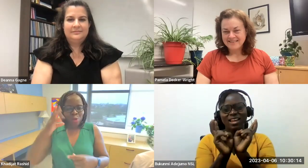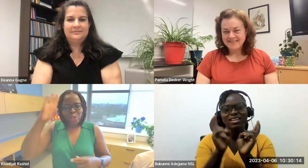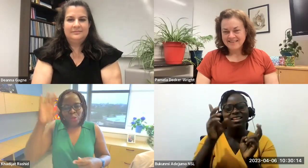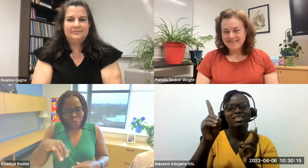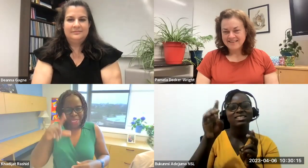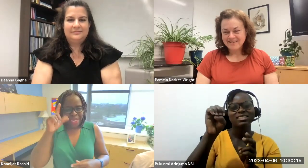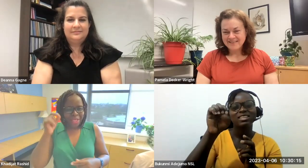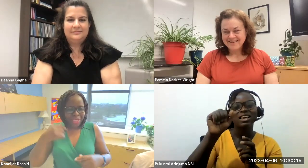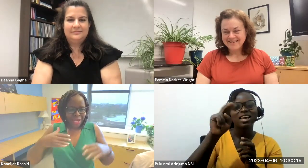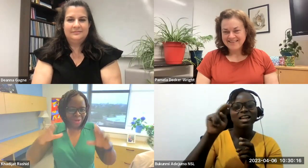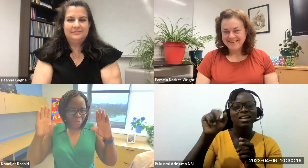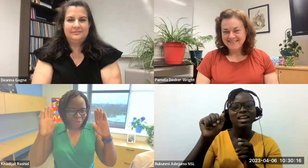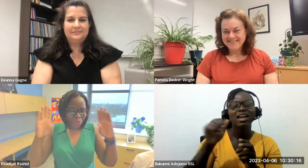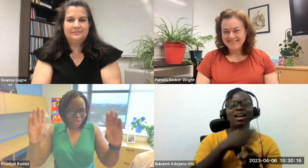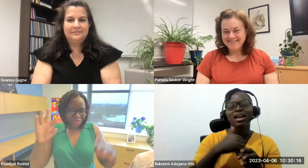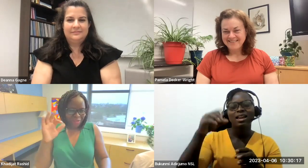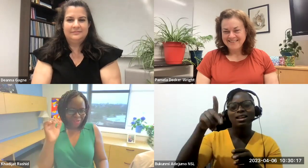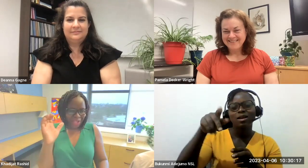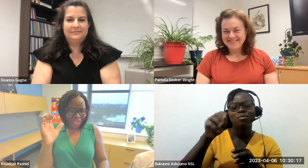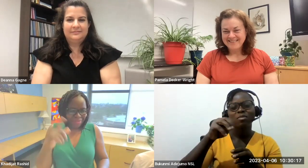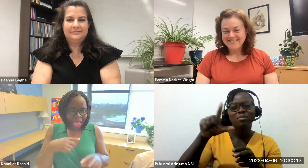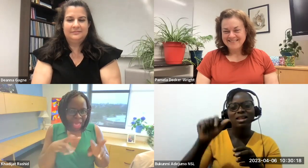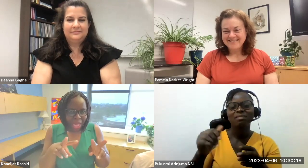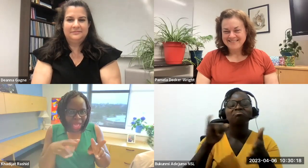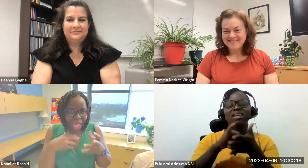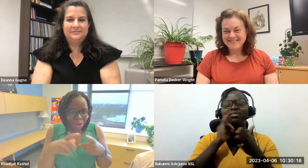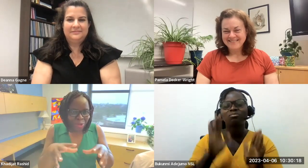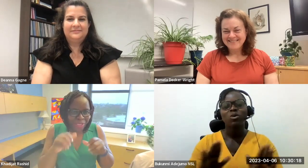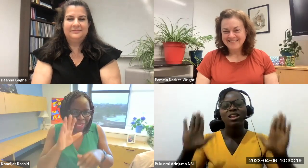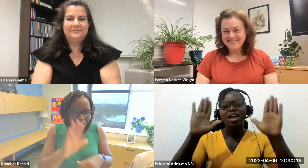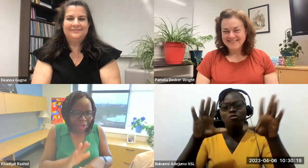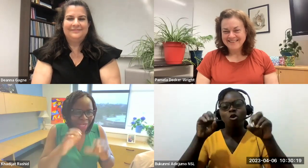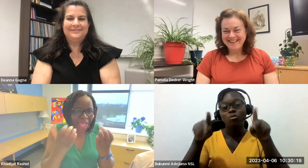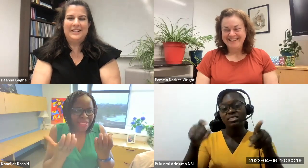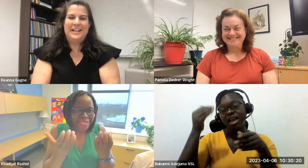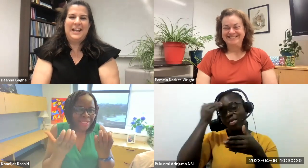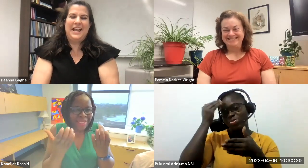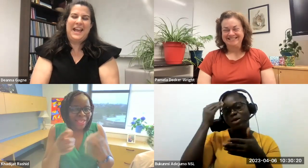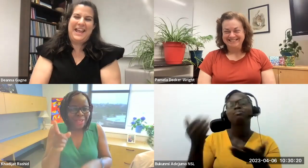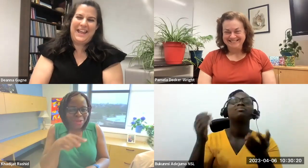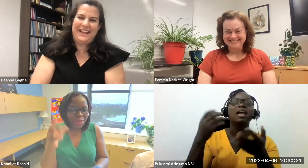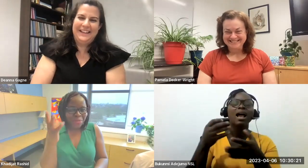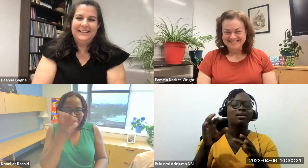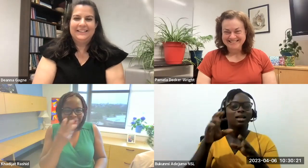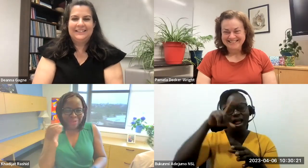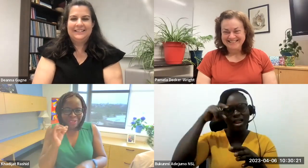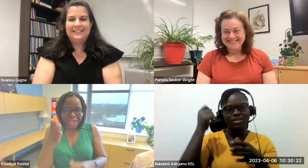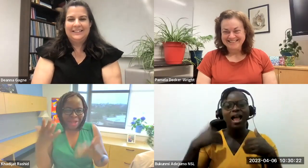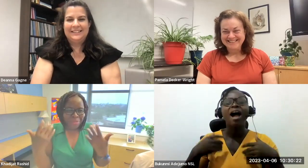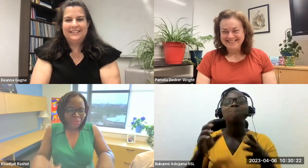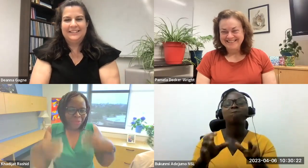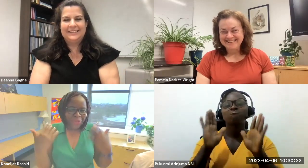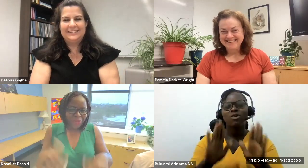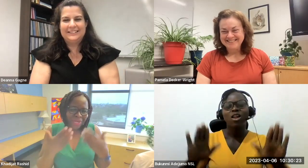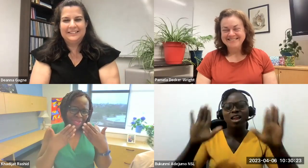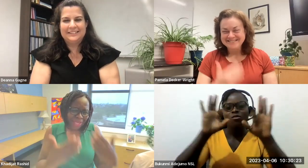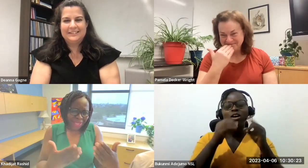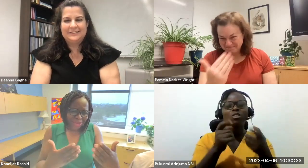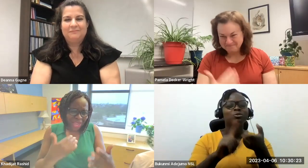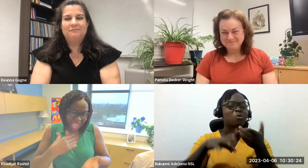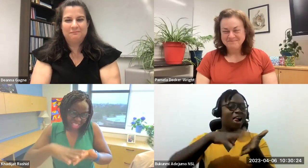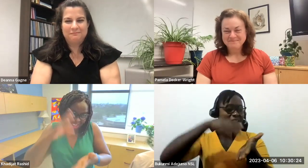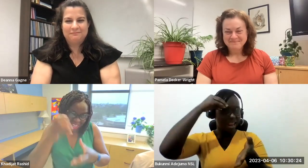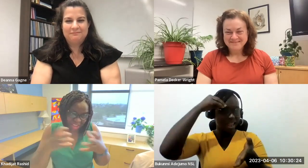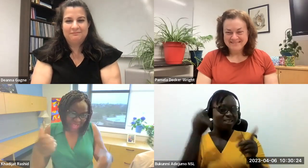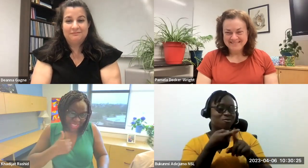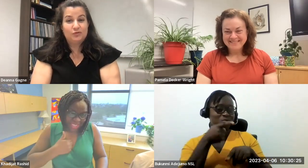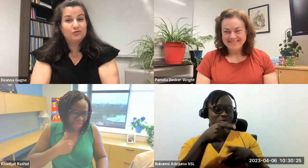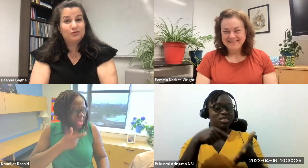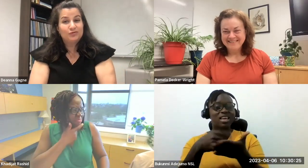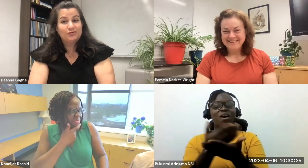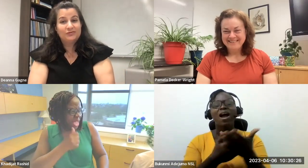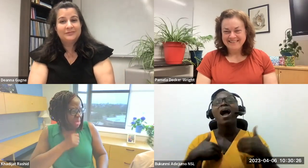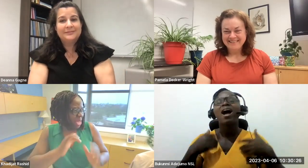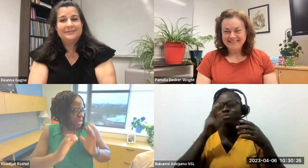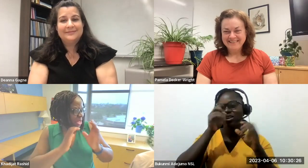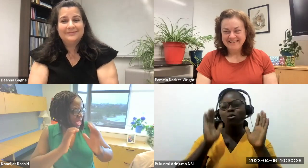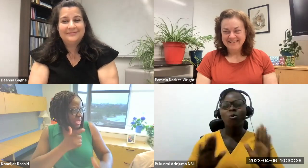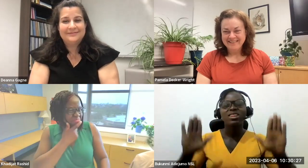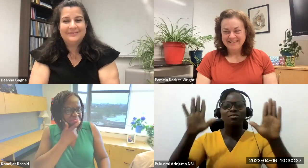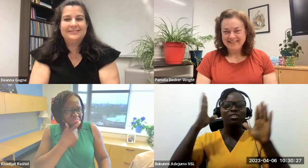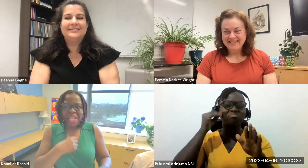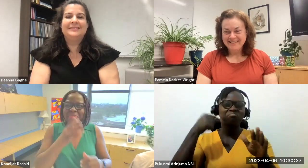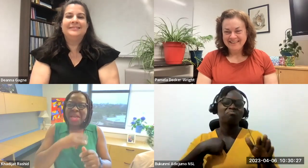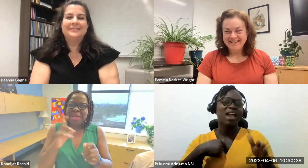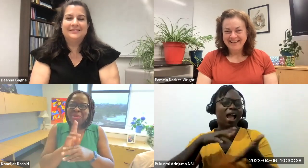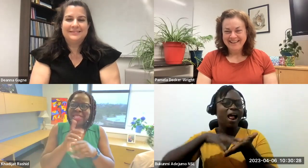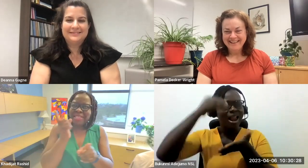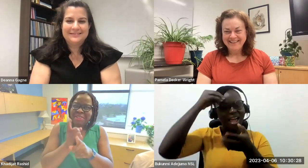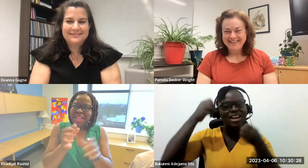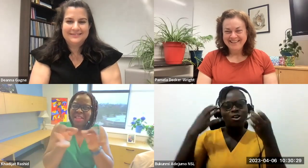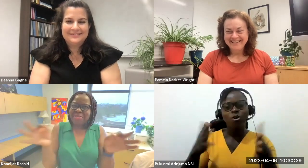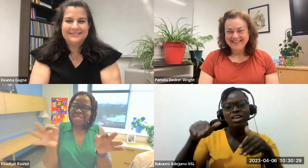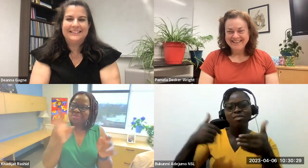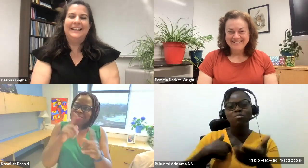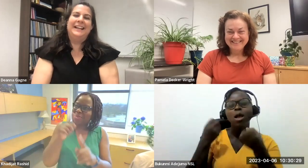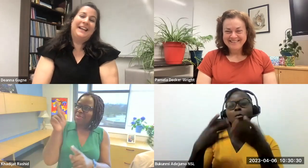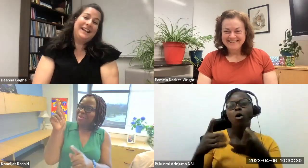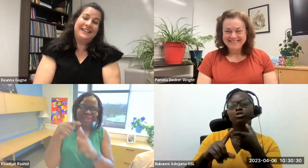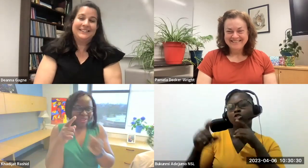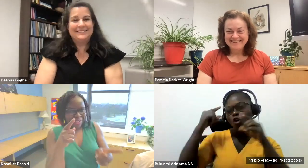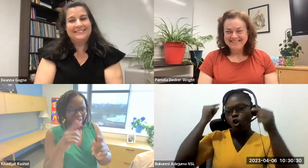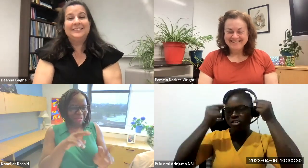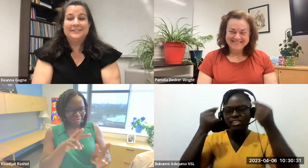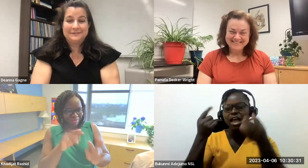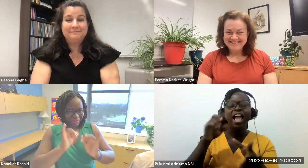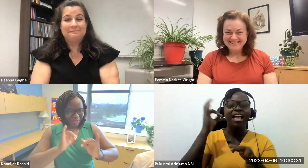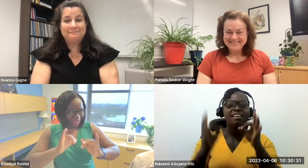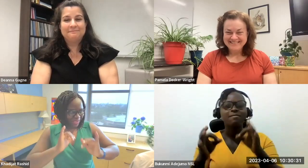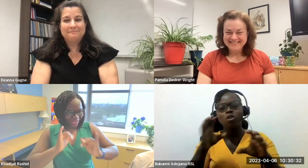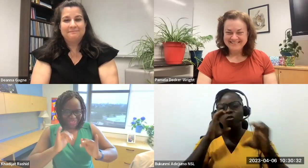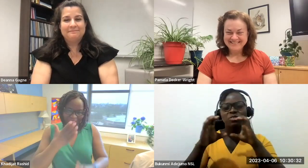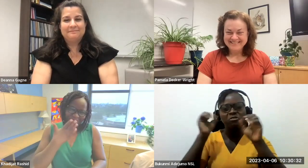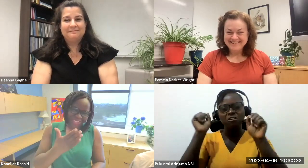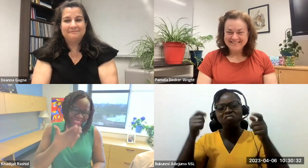Thank you. That was a wonderful opportunity. I know that Galla, that has outstanding faculty. But to learn in your class this morning has been a wonderful experience. Thank you so much. I learned a lot, and gave me much to consider about whether communication can exist without language or language without communication.